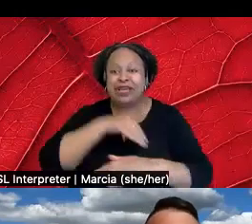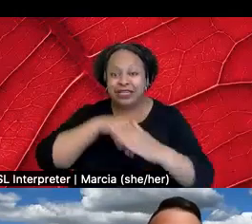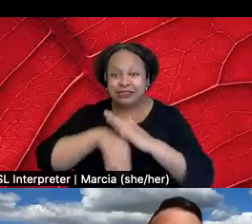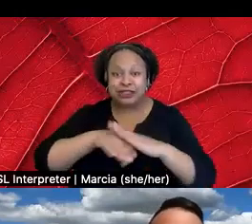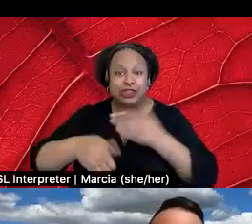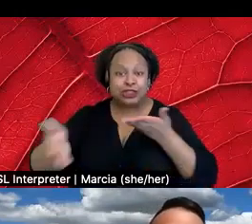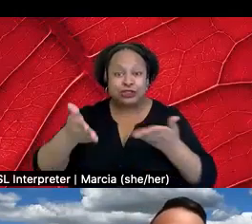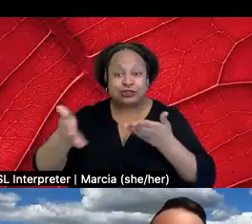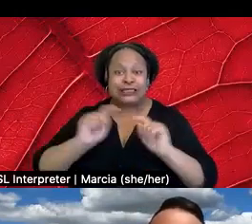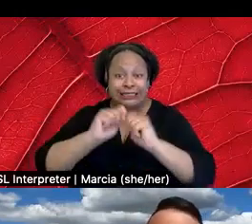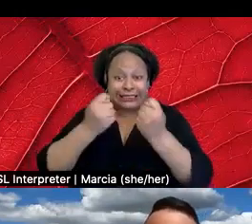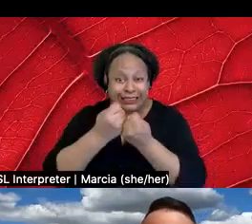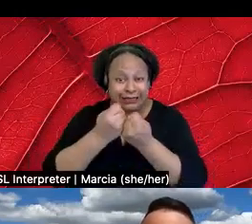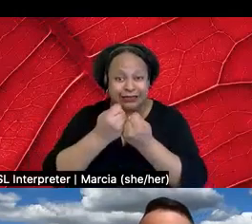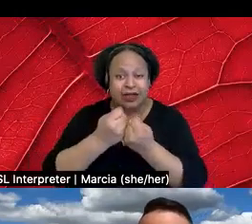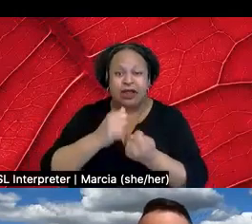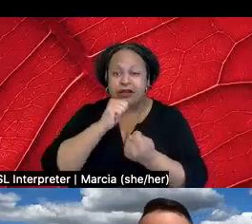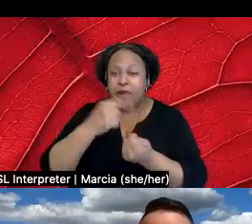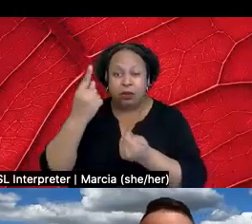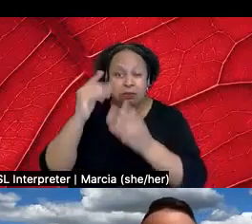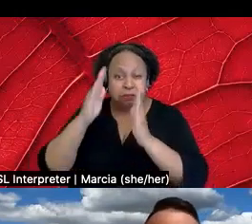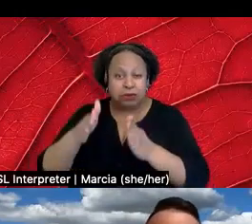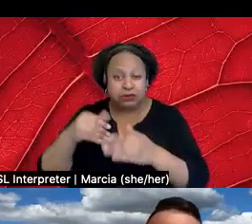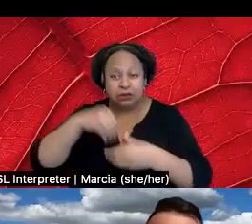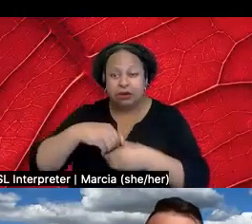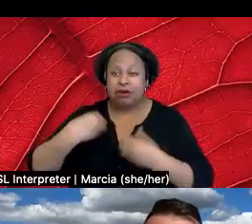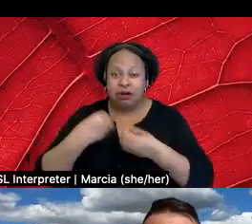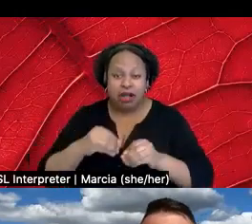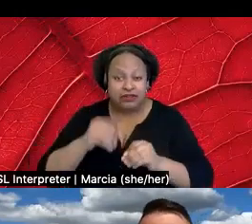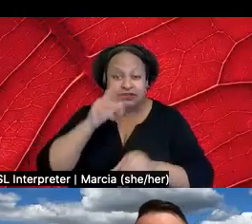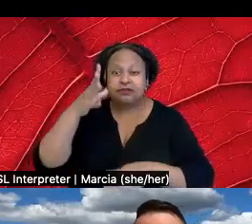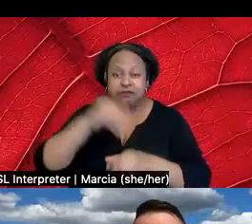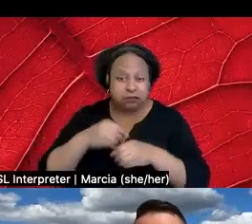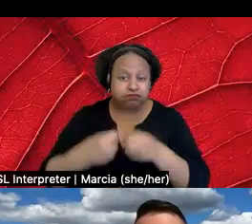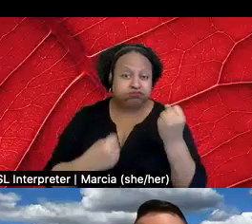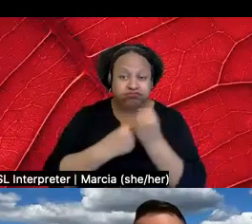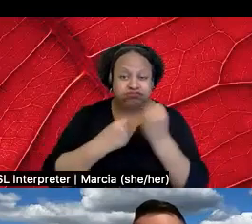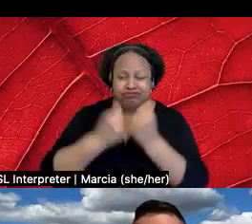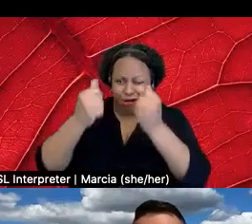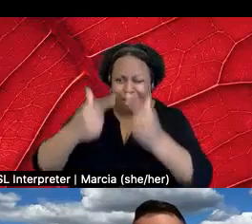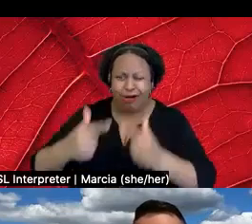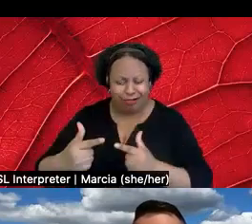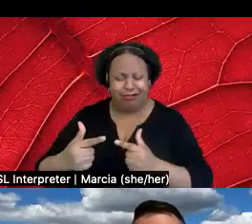there's literally not one individual in our office who didn't contribute in some way to making today